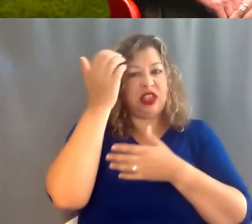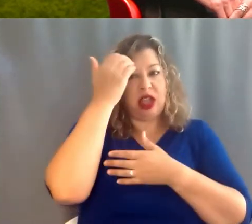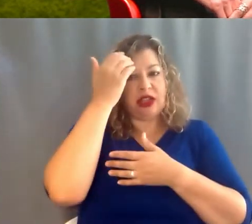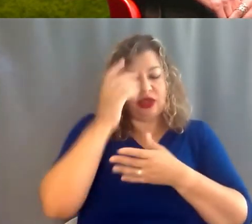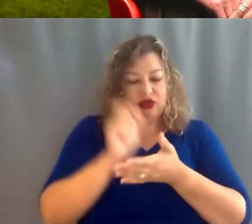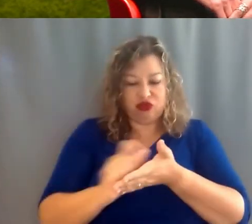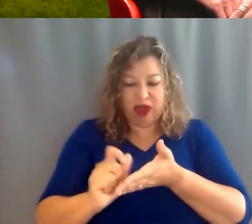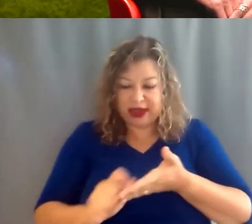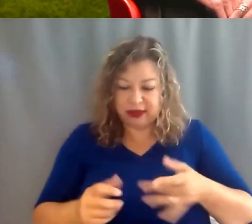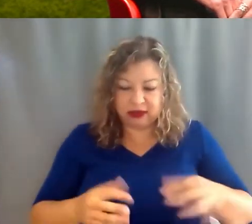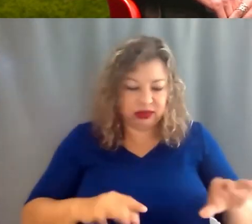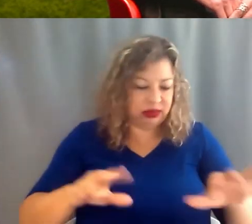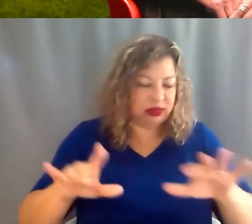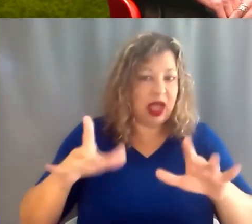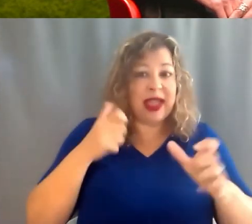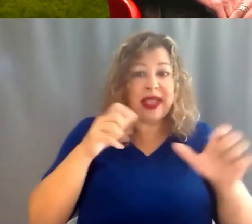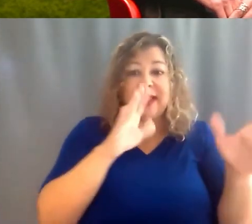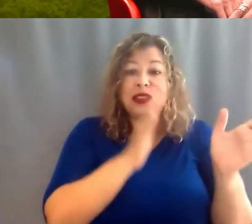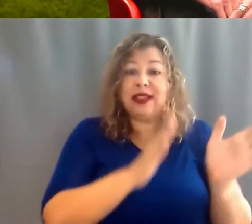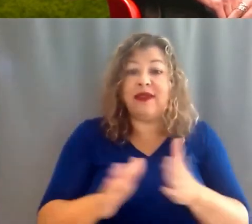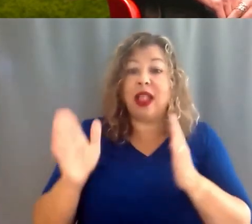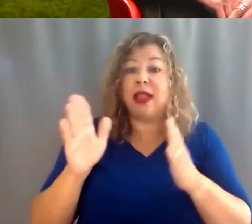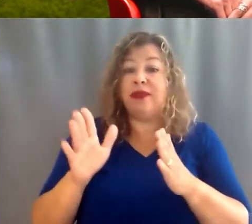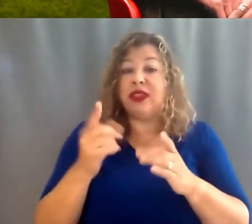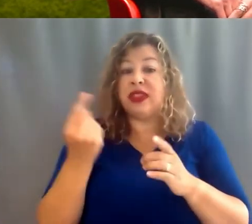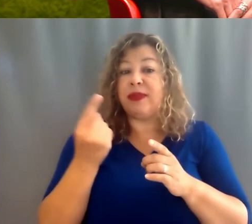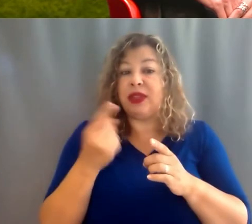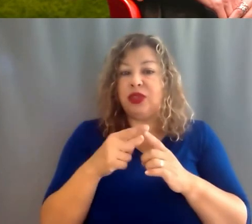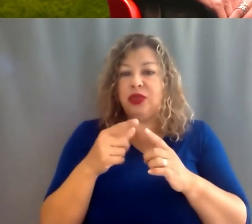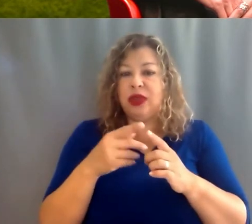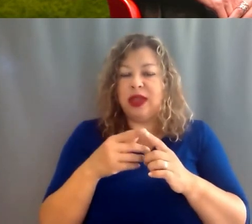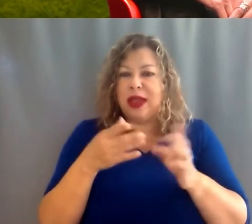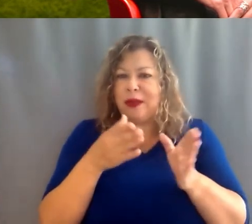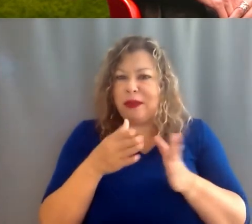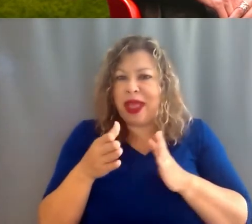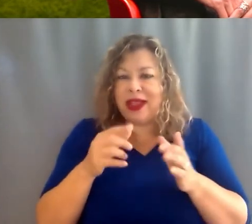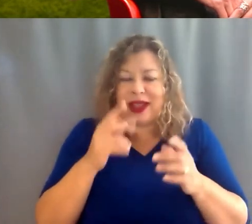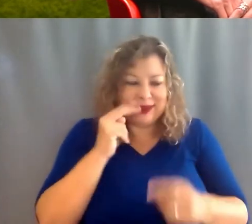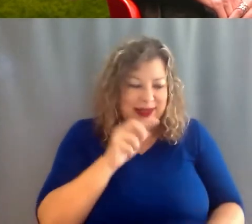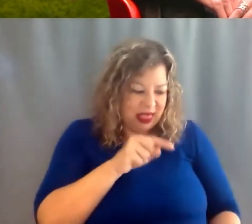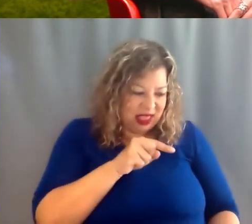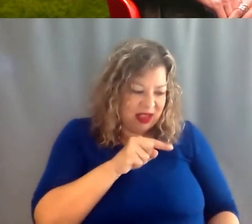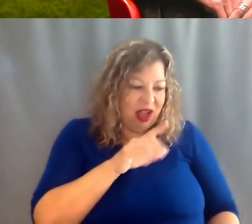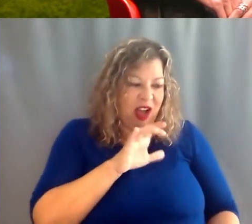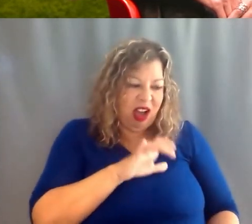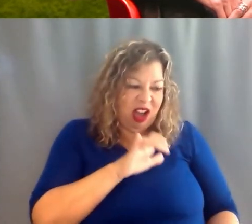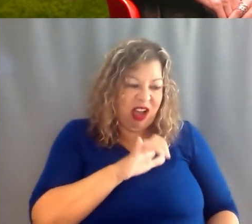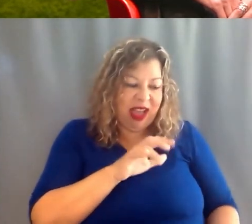I can develop lessons the next day that intentionally push the person to dig even deeper into who they are.